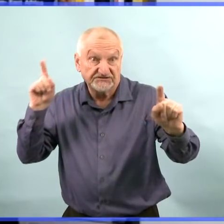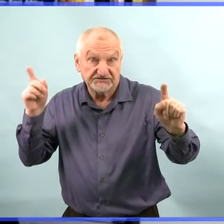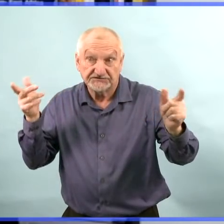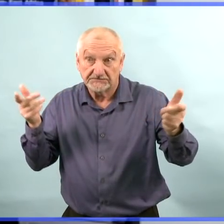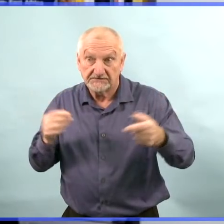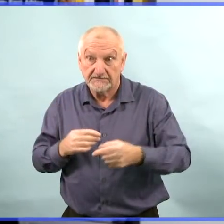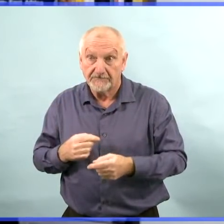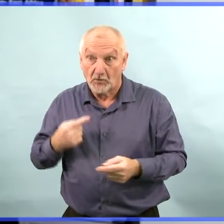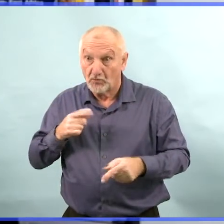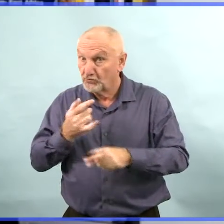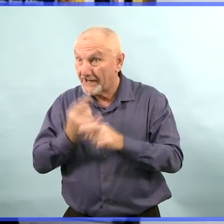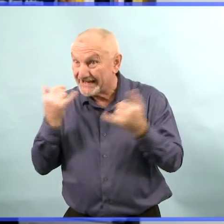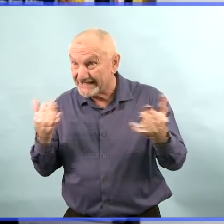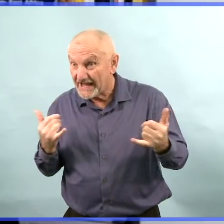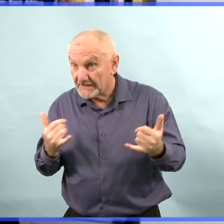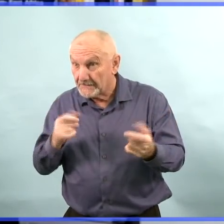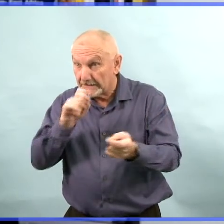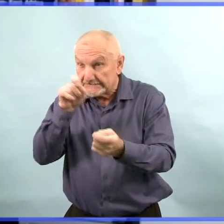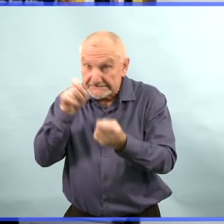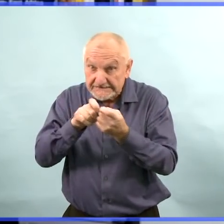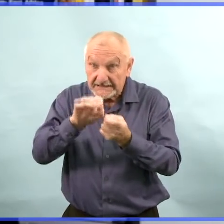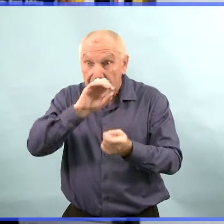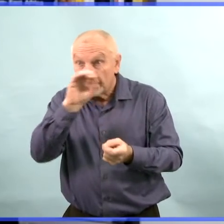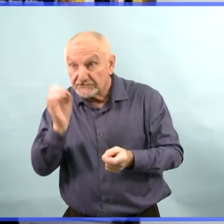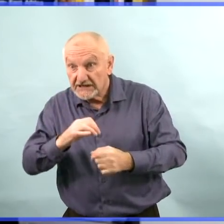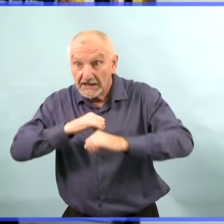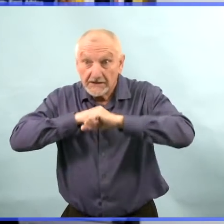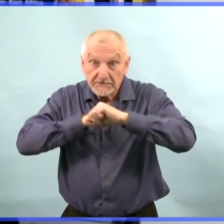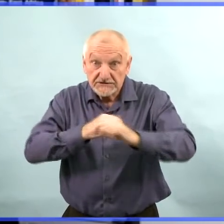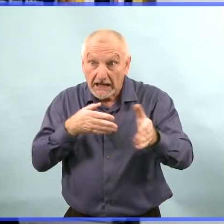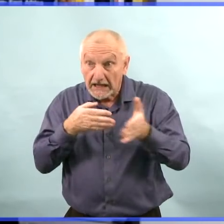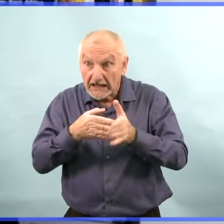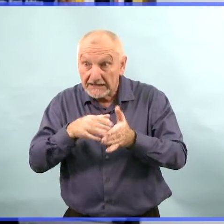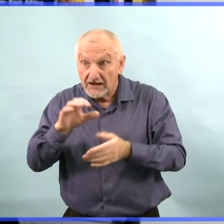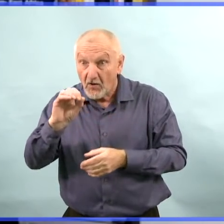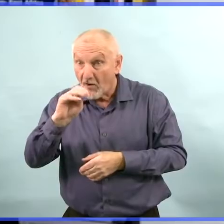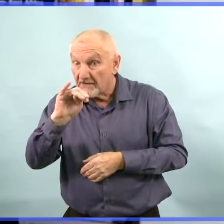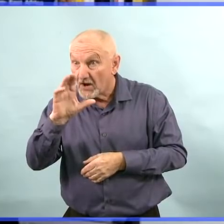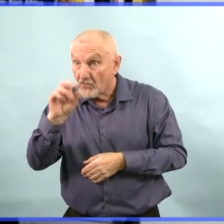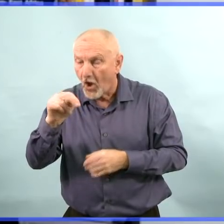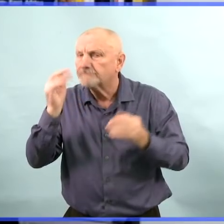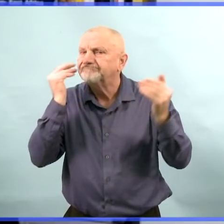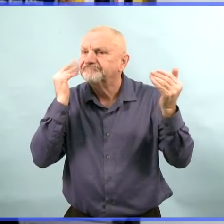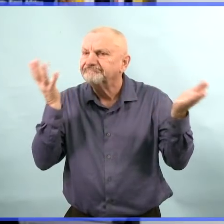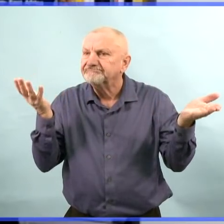against omicron but they will protect against it it's a variant but it's the same virus